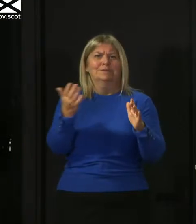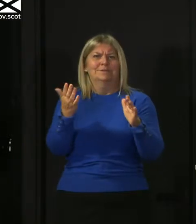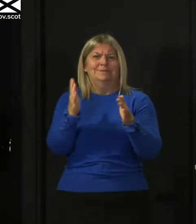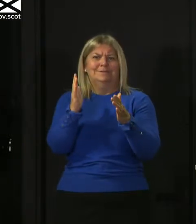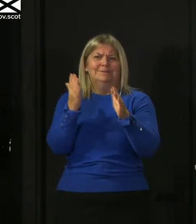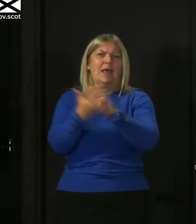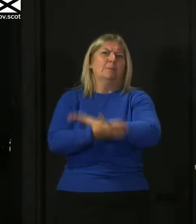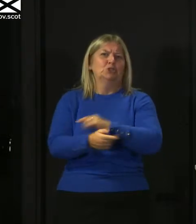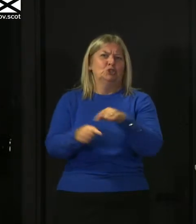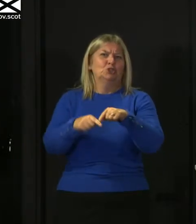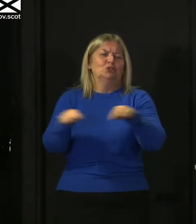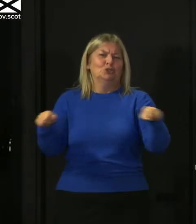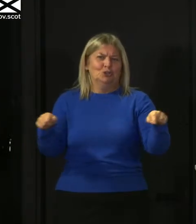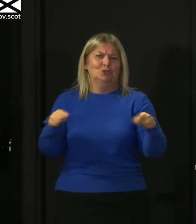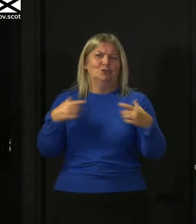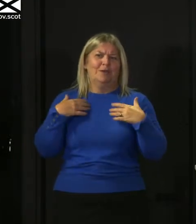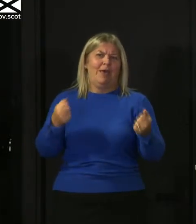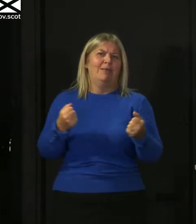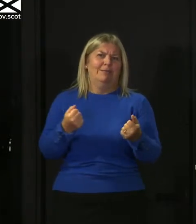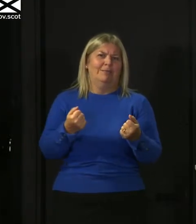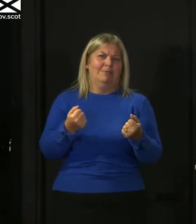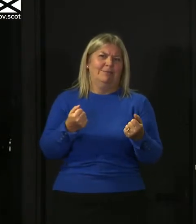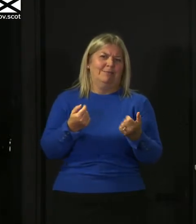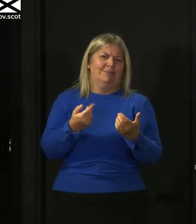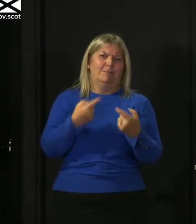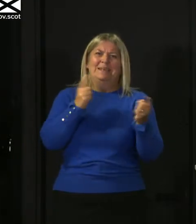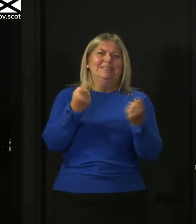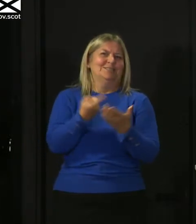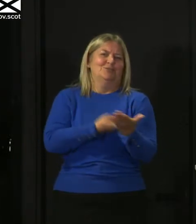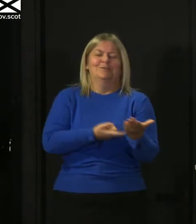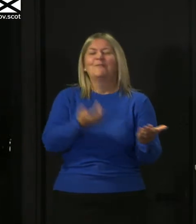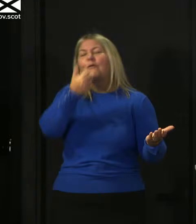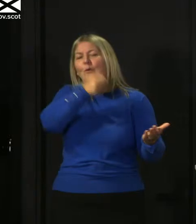massive part in that the integrity of the public health message and that is why I have made it very